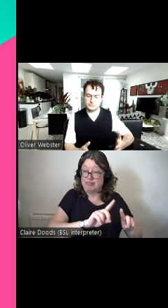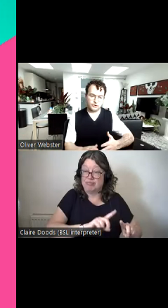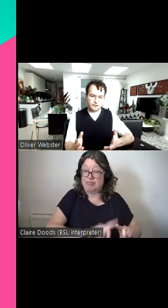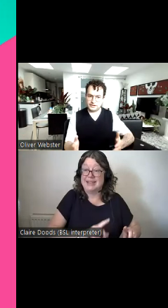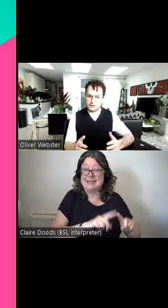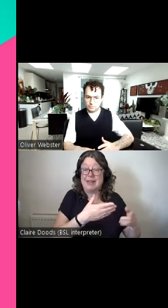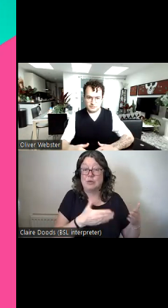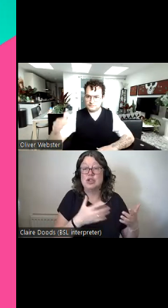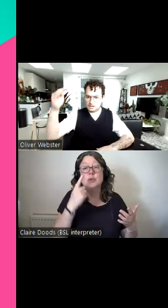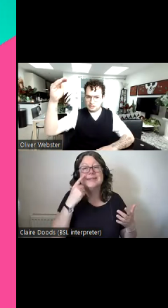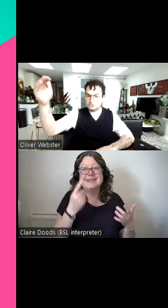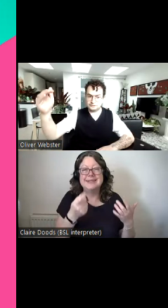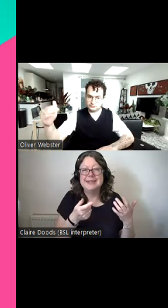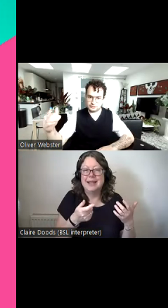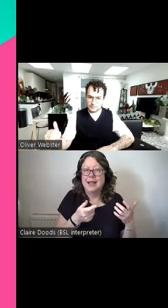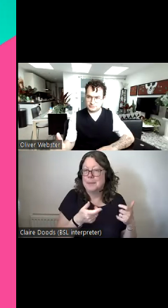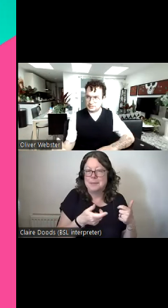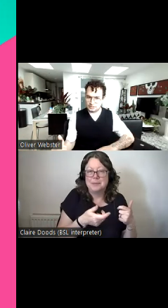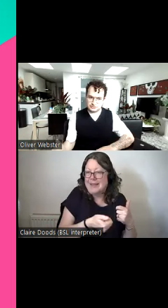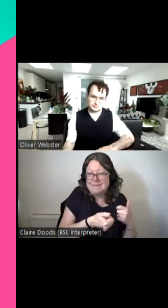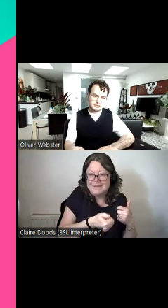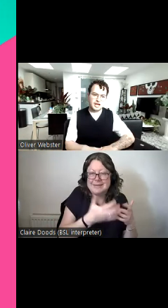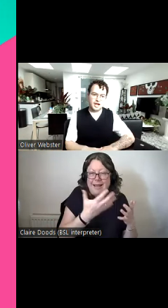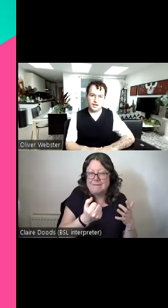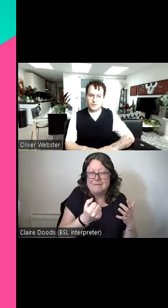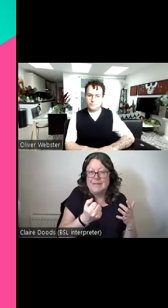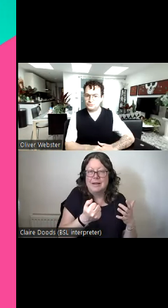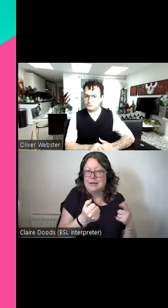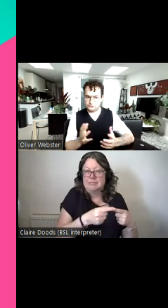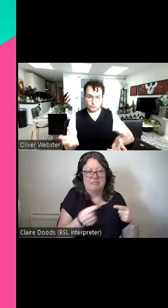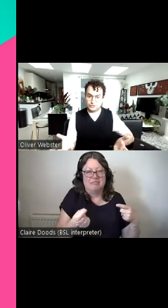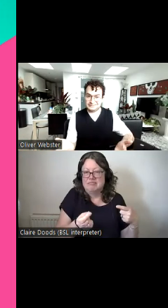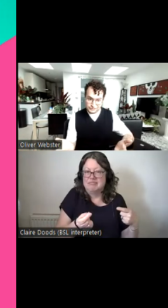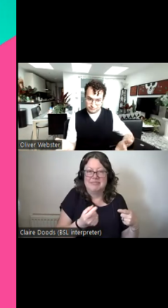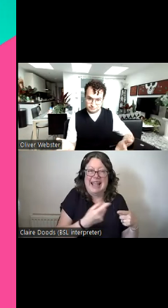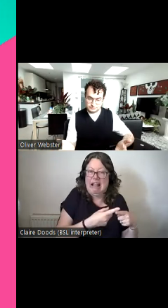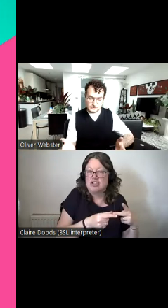you've got a video with lots of different types of subtitles, which is for translation.